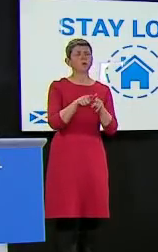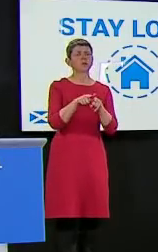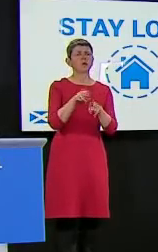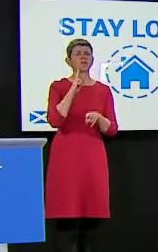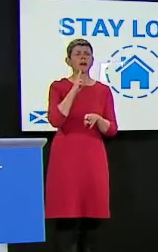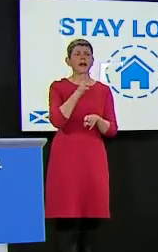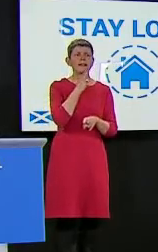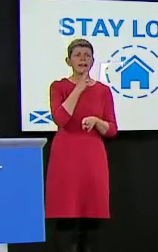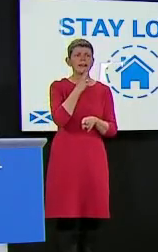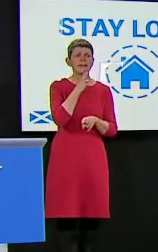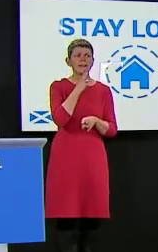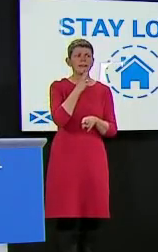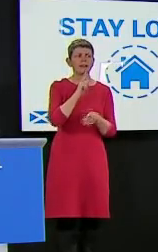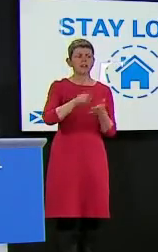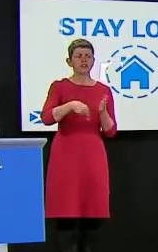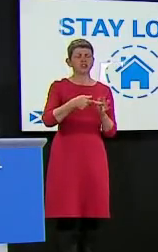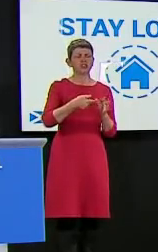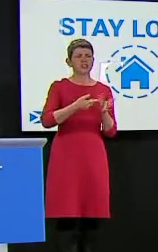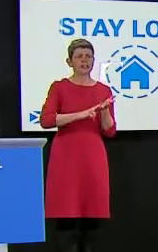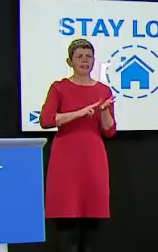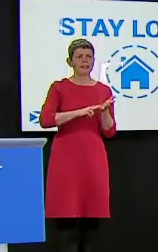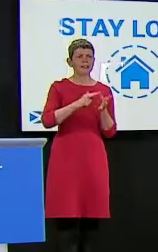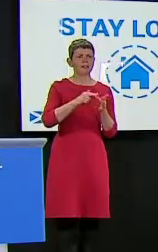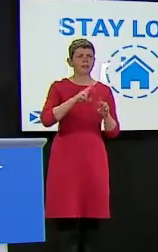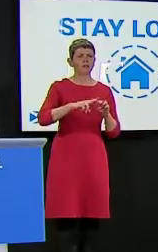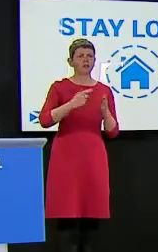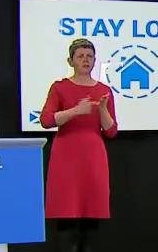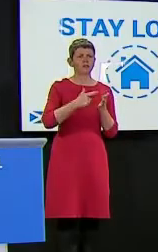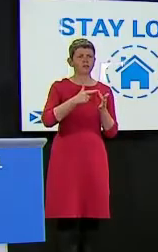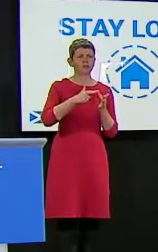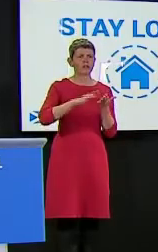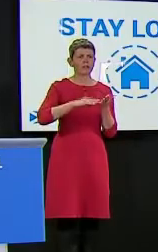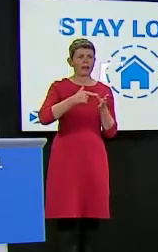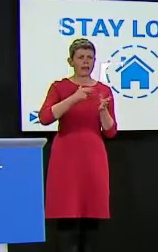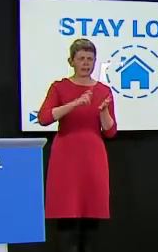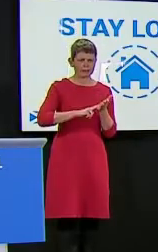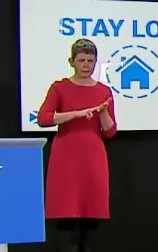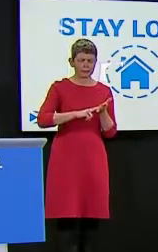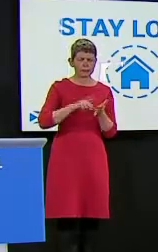you didn't take the right precautions to make sure older people leaving hospital going into